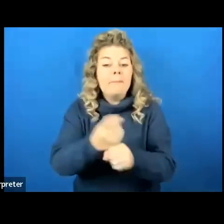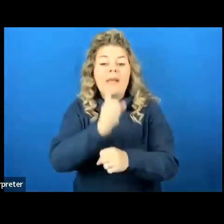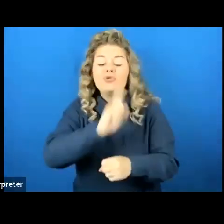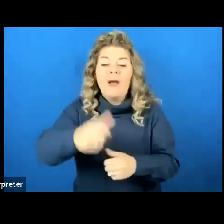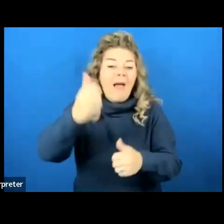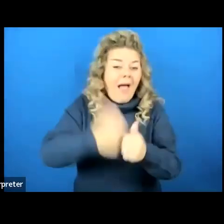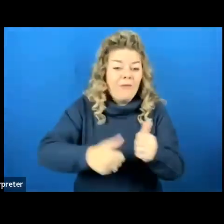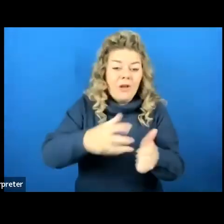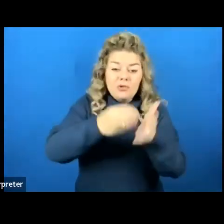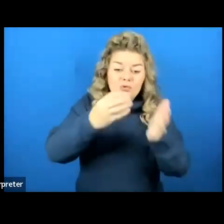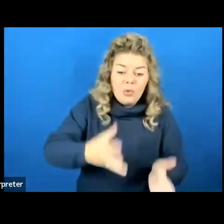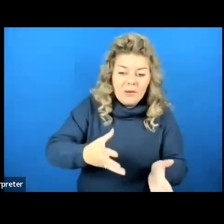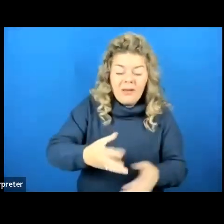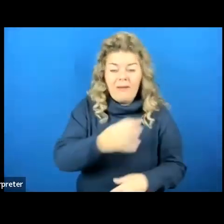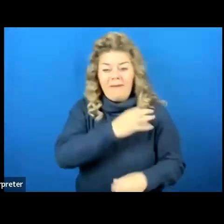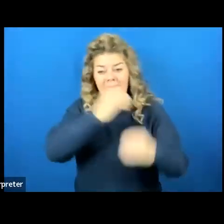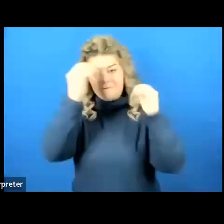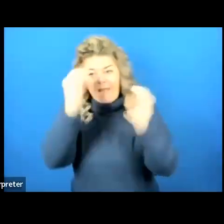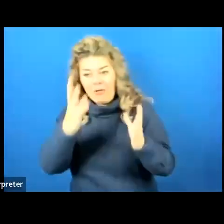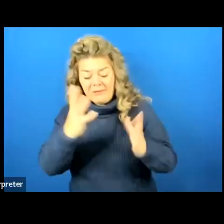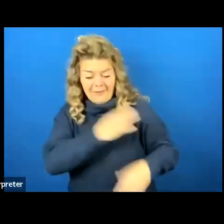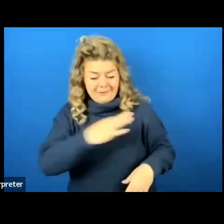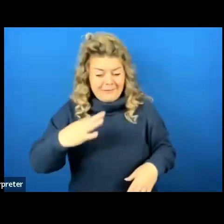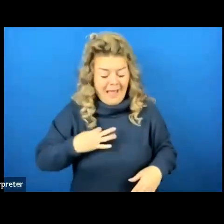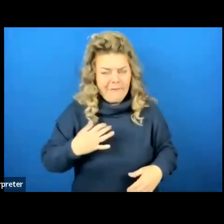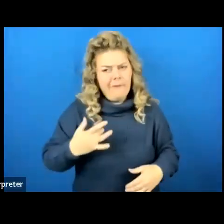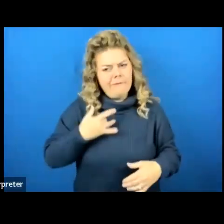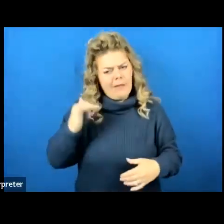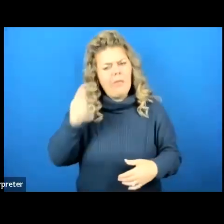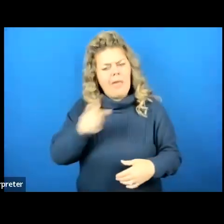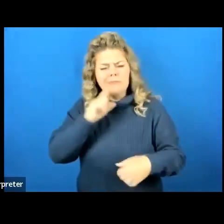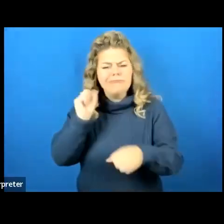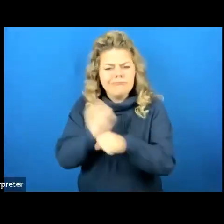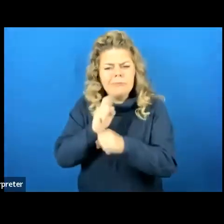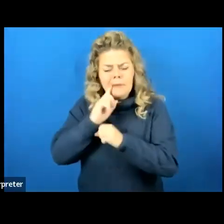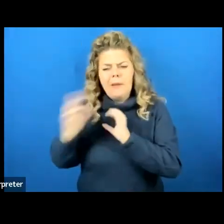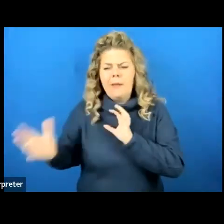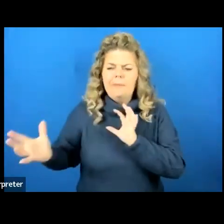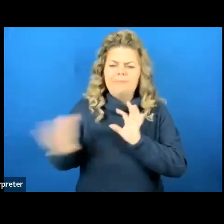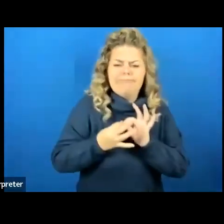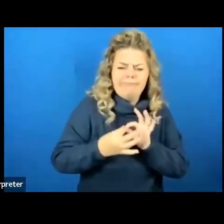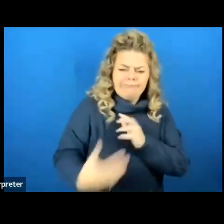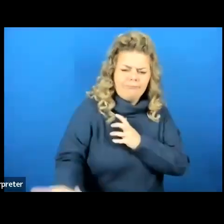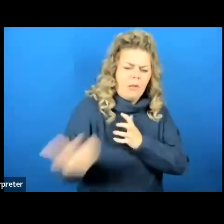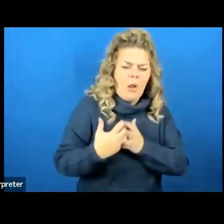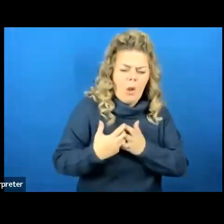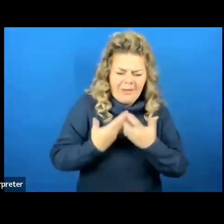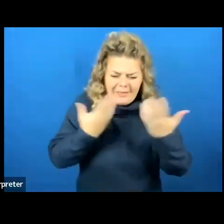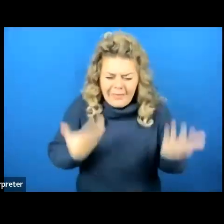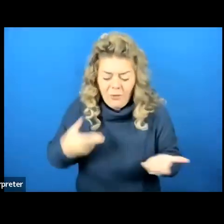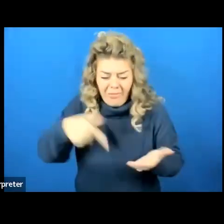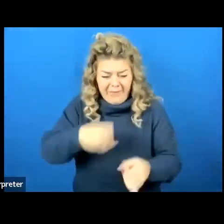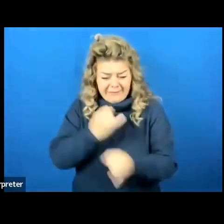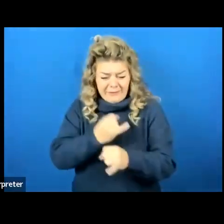and staff member feel that they truly belong at this institution, that this is their university